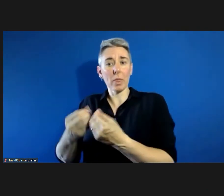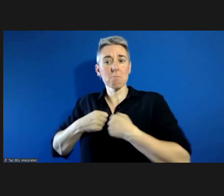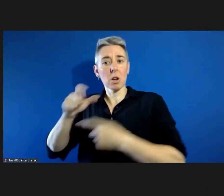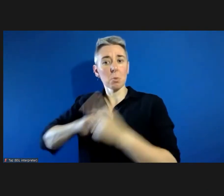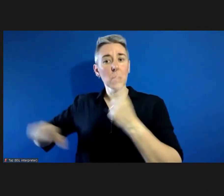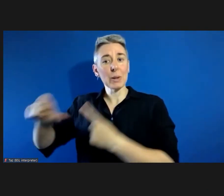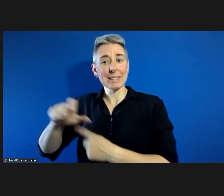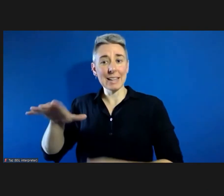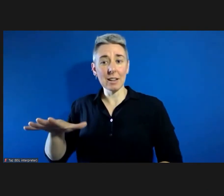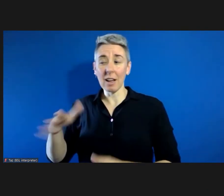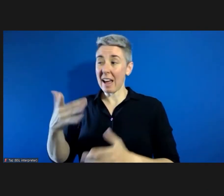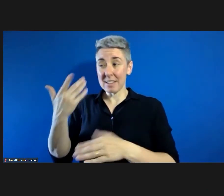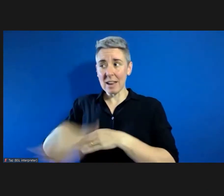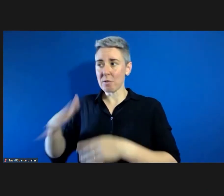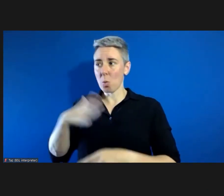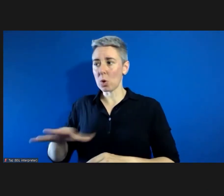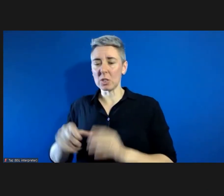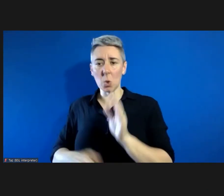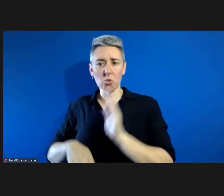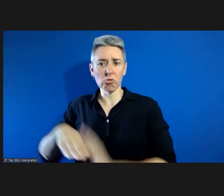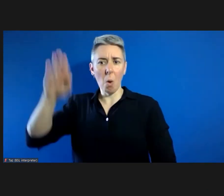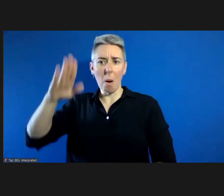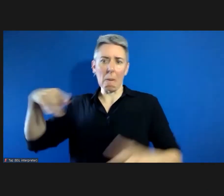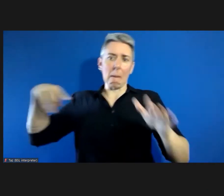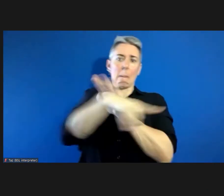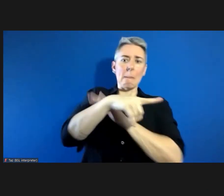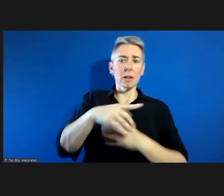Much of what I'm going to say is anecdotal, and I've no doubt that there's